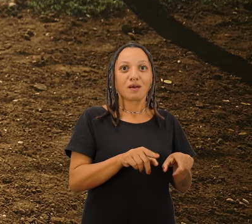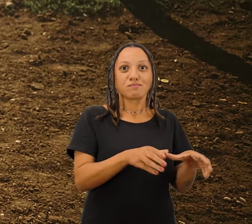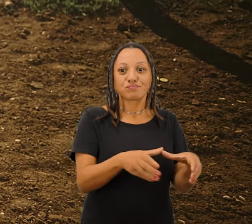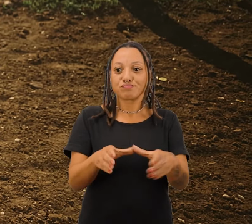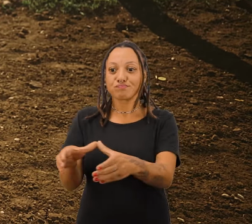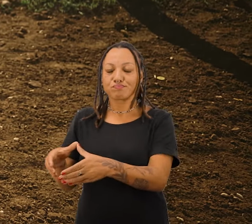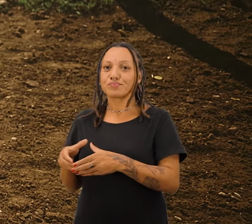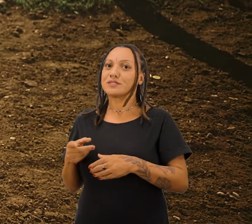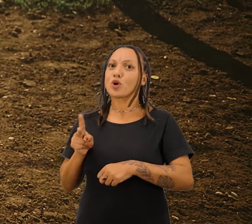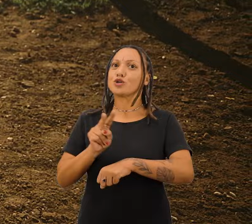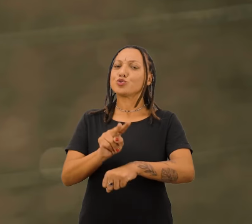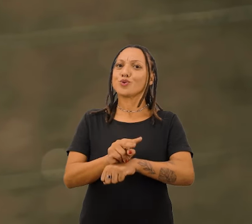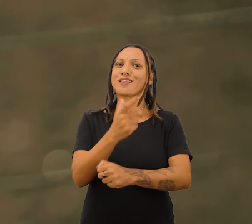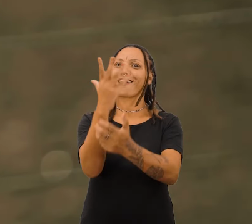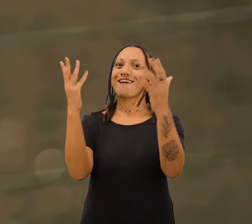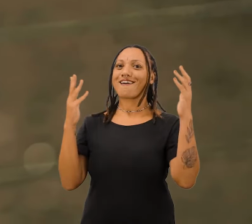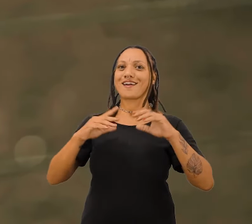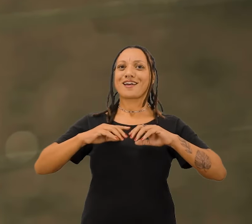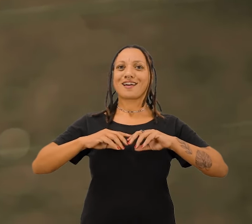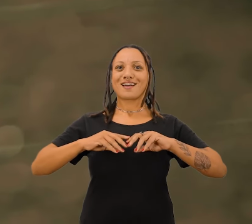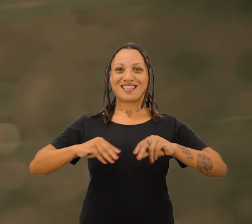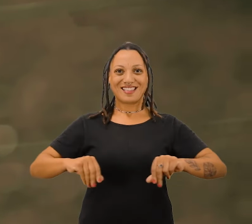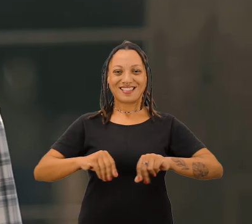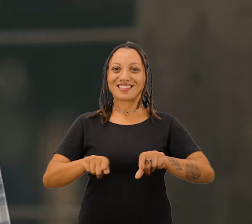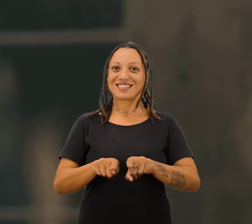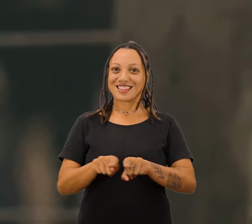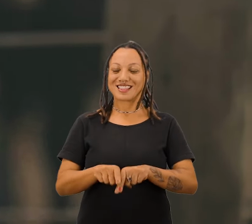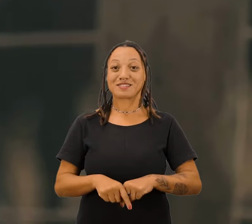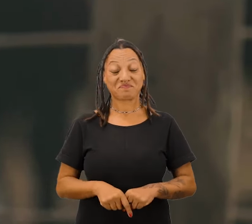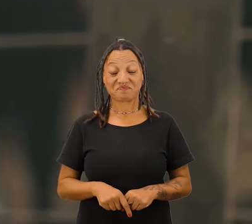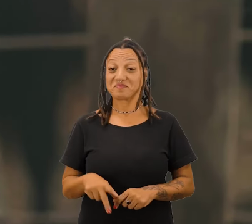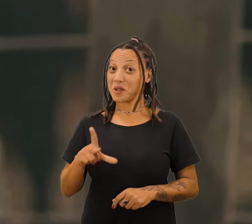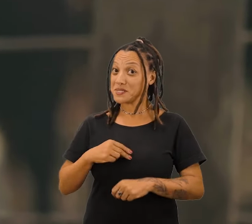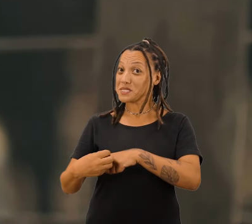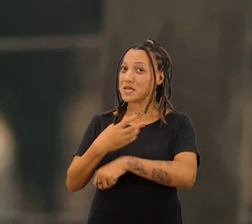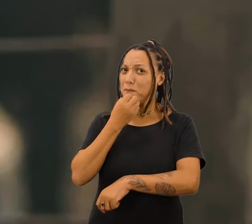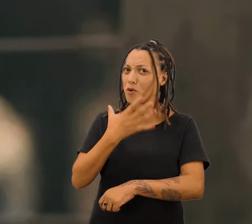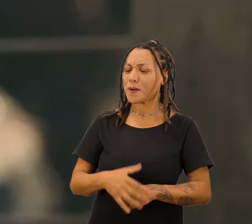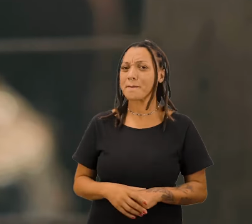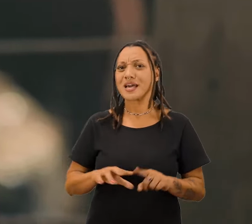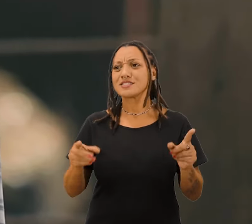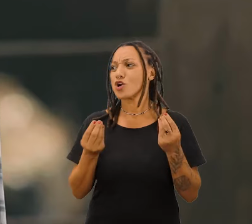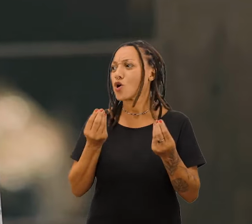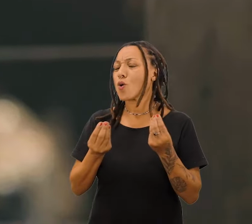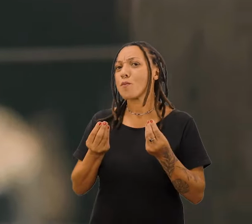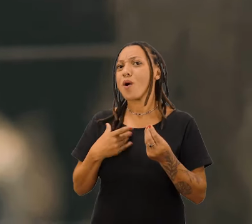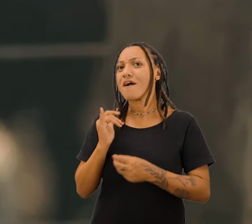All of this will greatly help in the production and the environment. [Dininha] Wow, what great tips! [Jotapê] It's true. But I was thinking here...